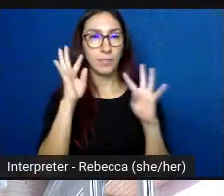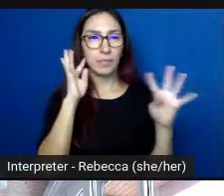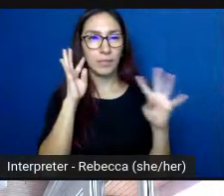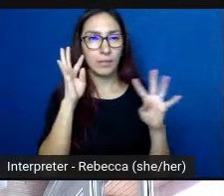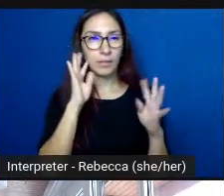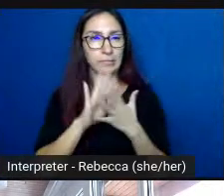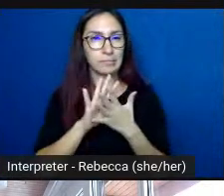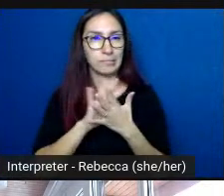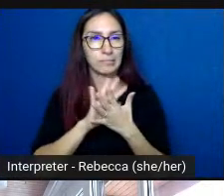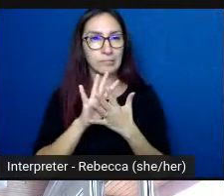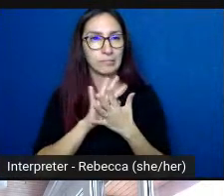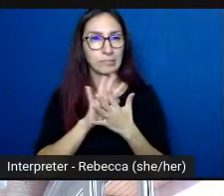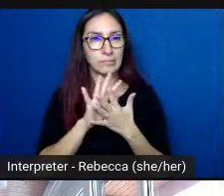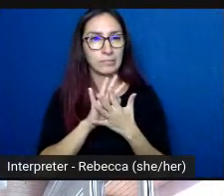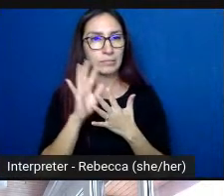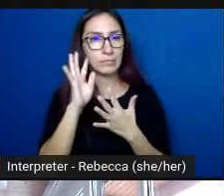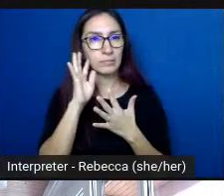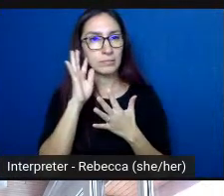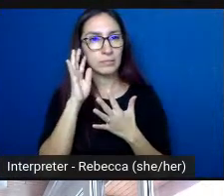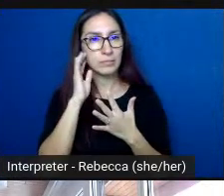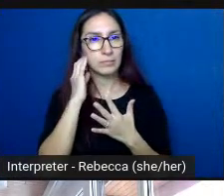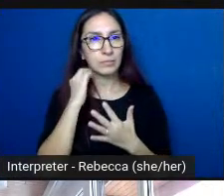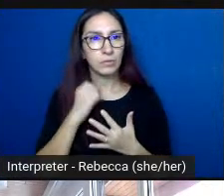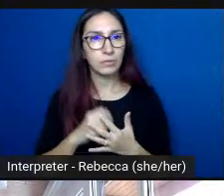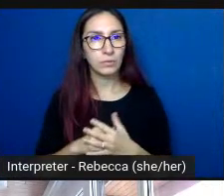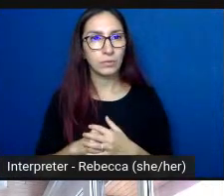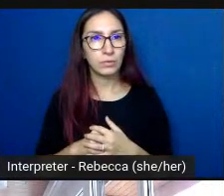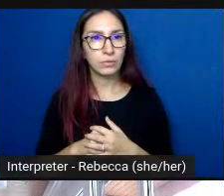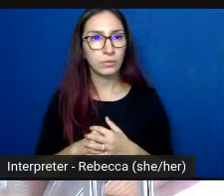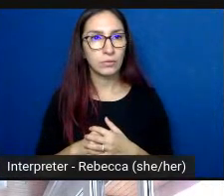Anne Bolelett: Okay. [*Poor audio*].